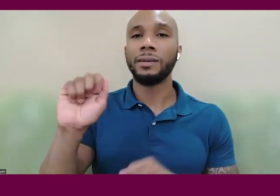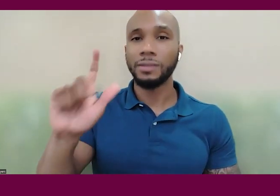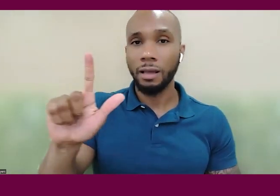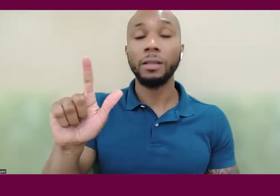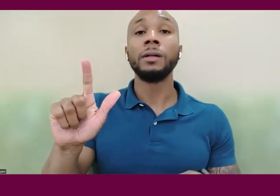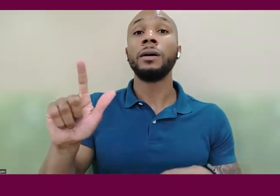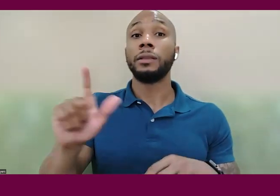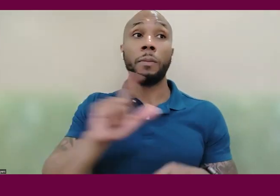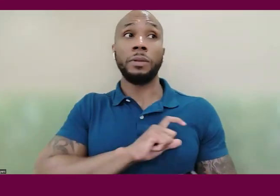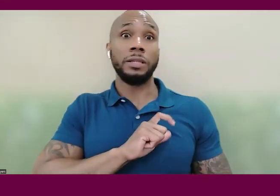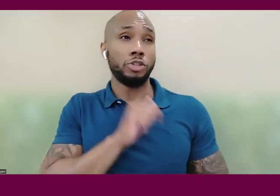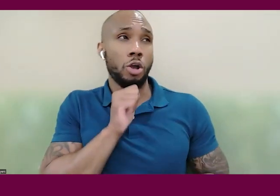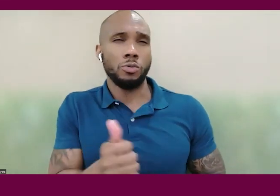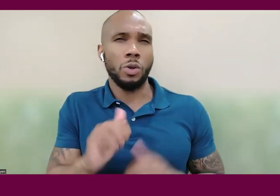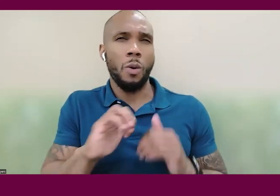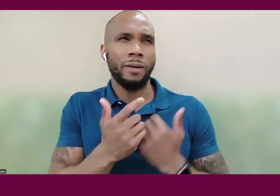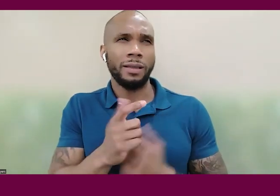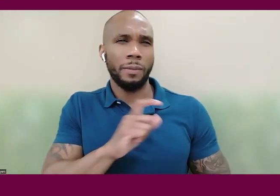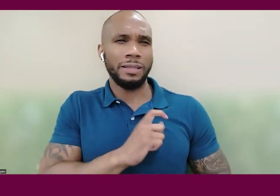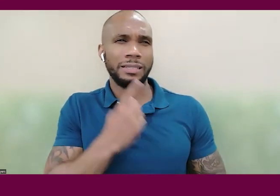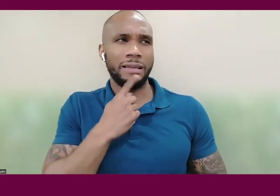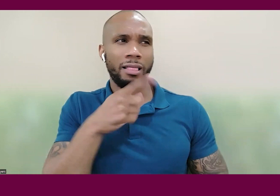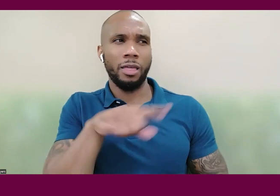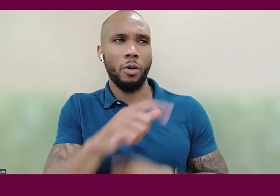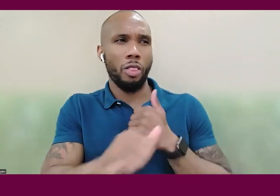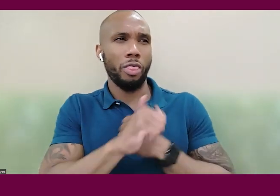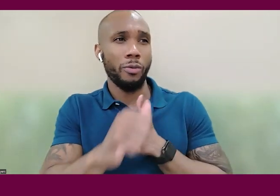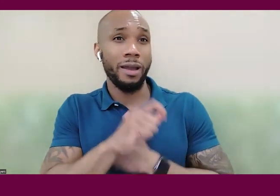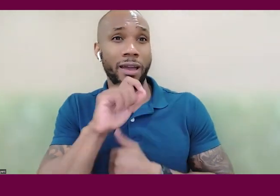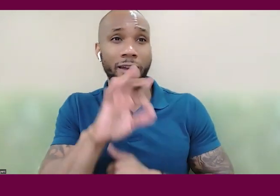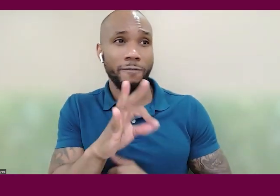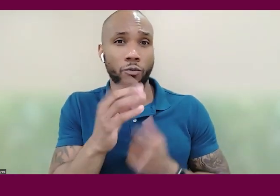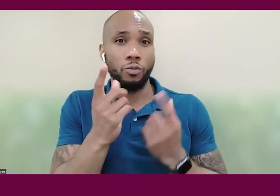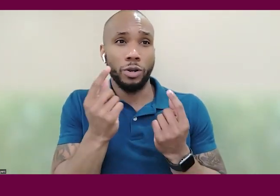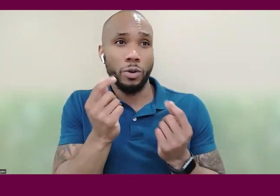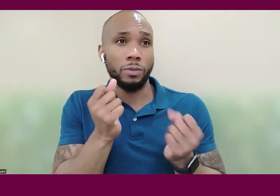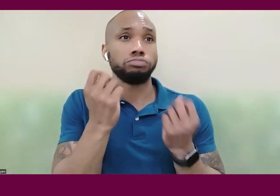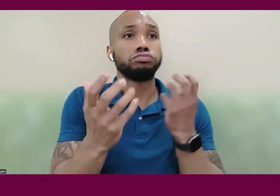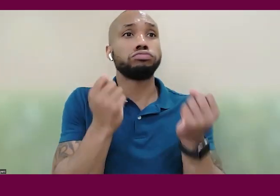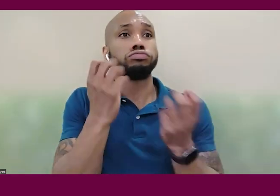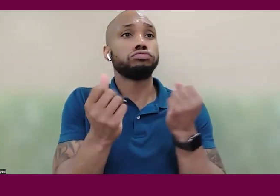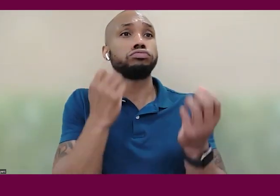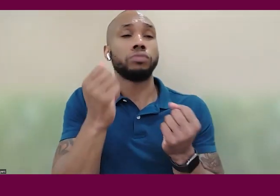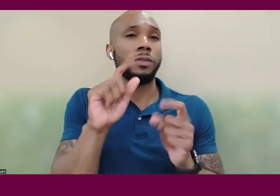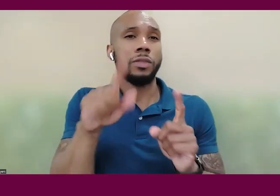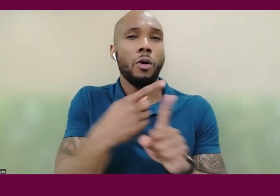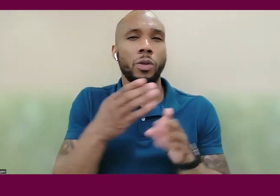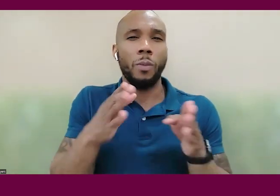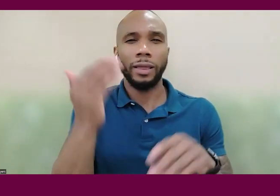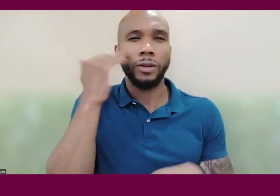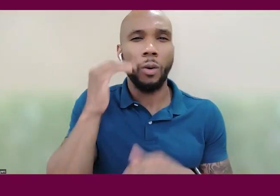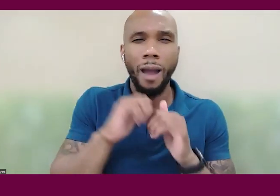none of the police did, how come the police said they were a threat if all they were doing is speaking in the only way that they can?